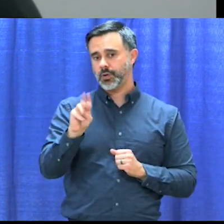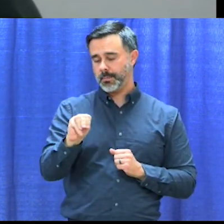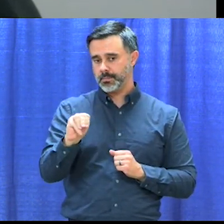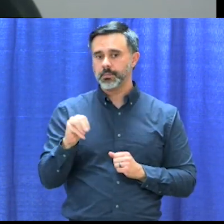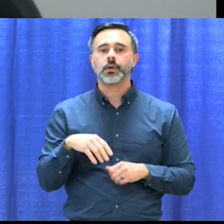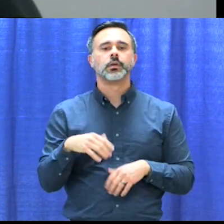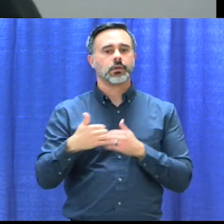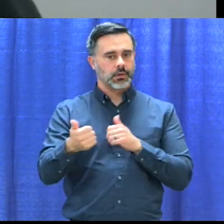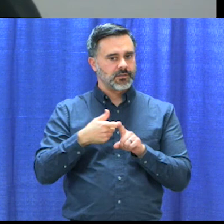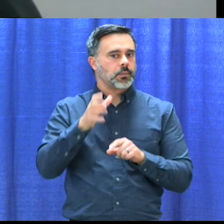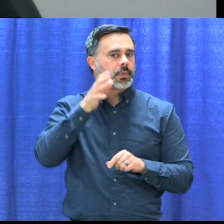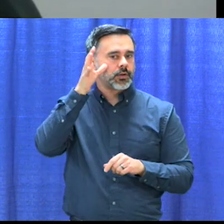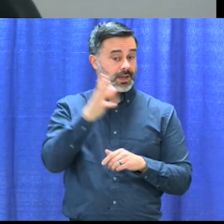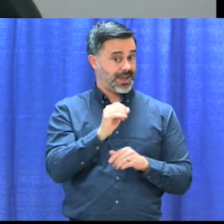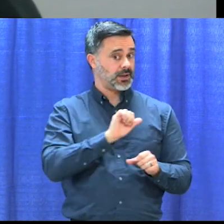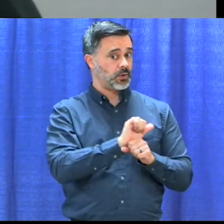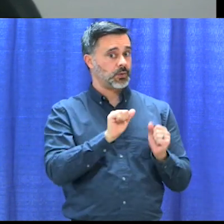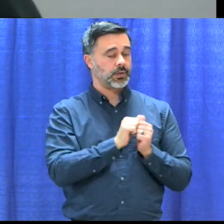We're also working with the mayor of Inglewood.